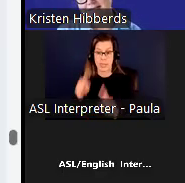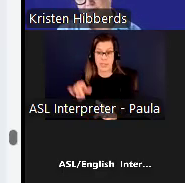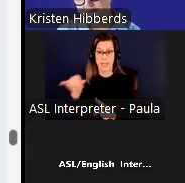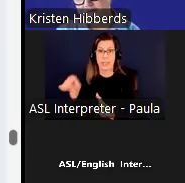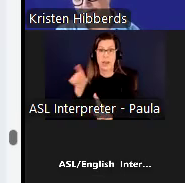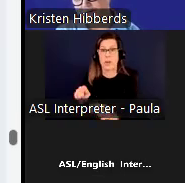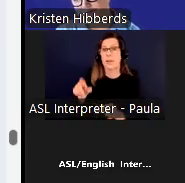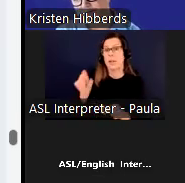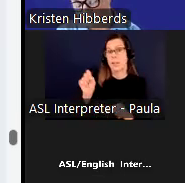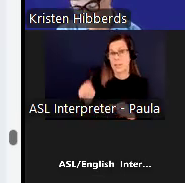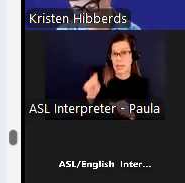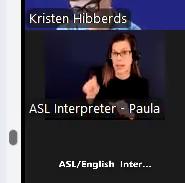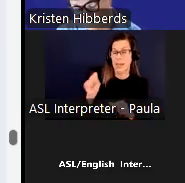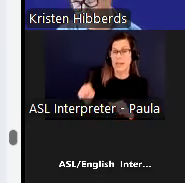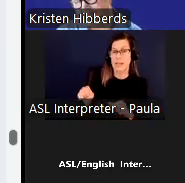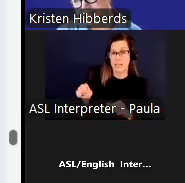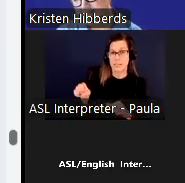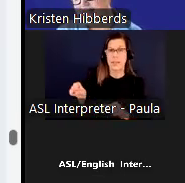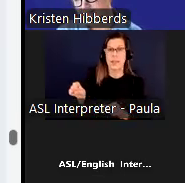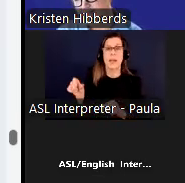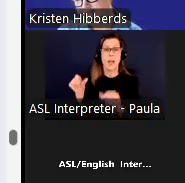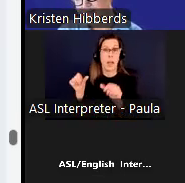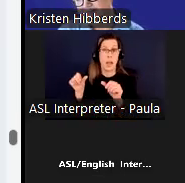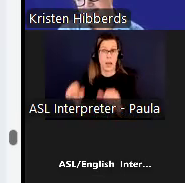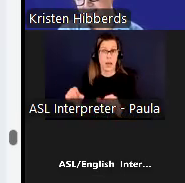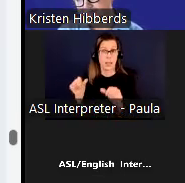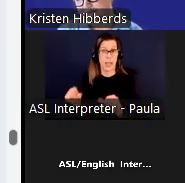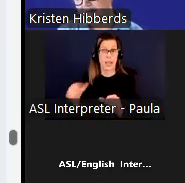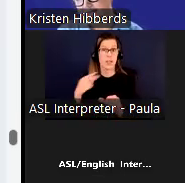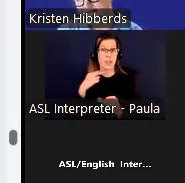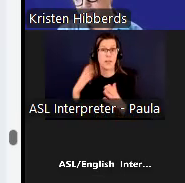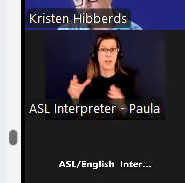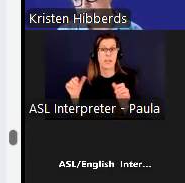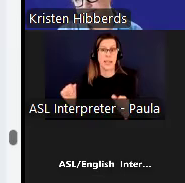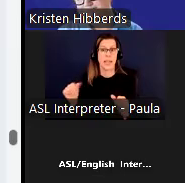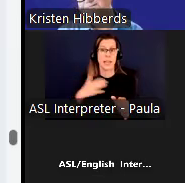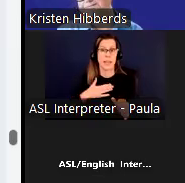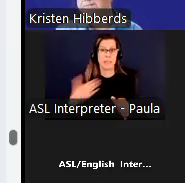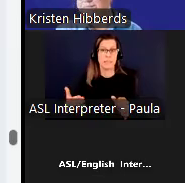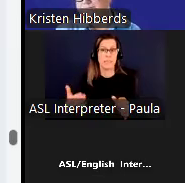So the the alleged victim is able to consent for that disclosure. OK.